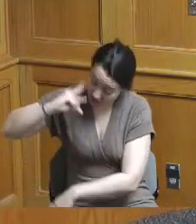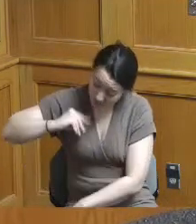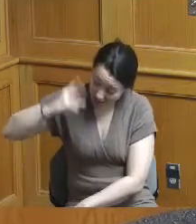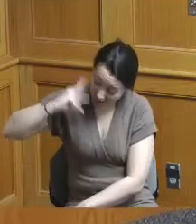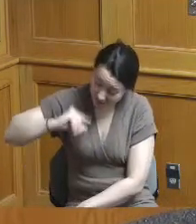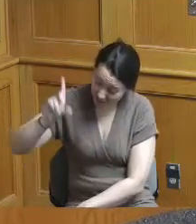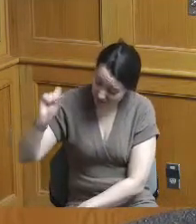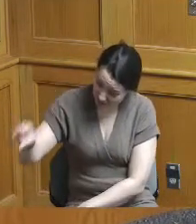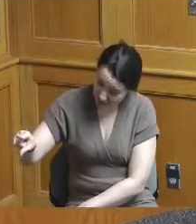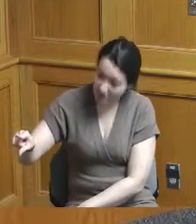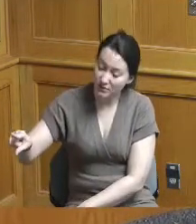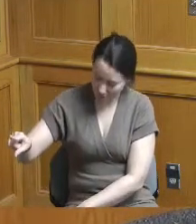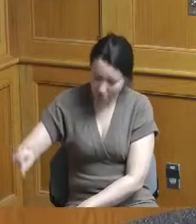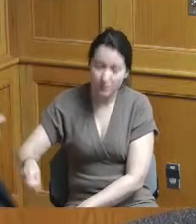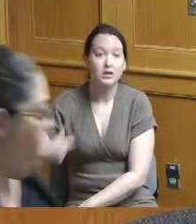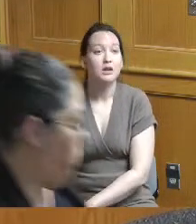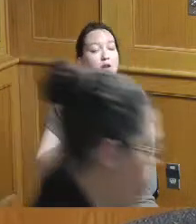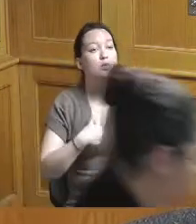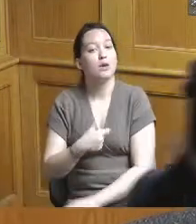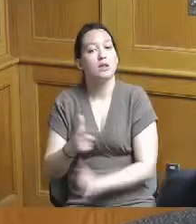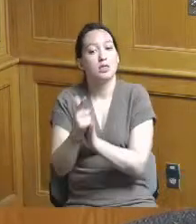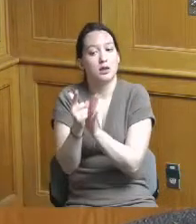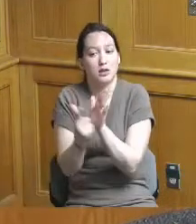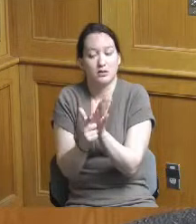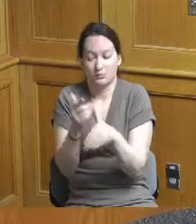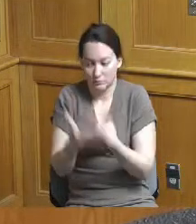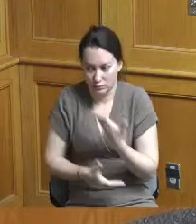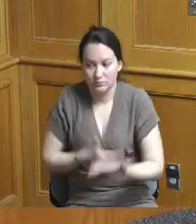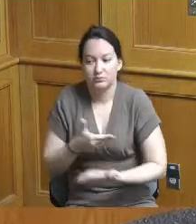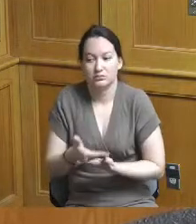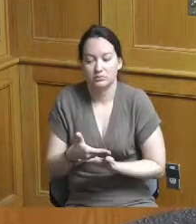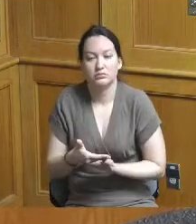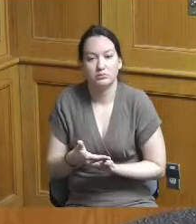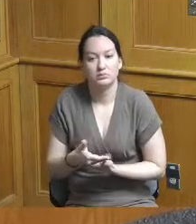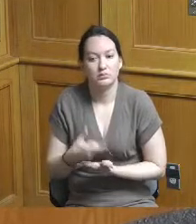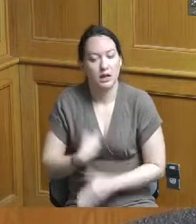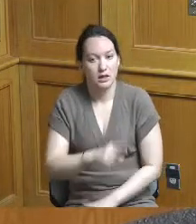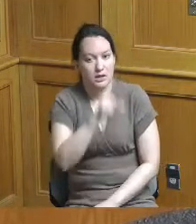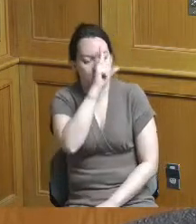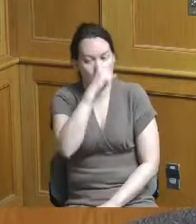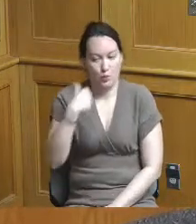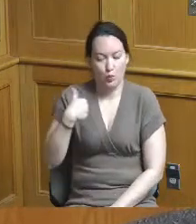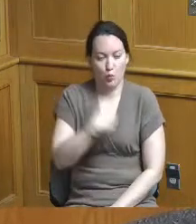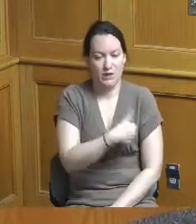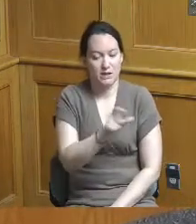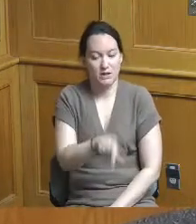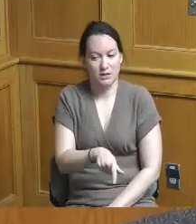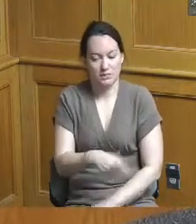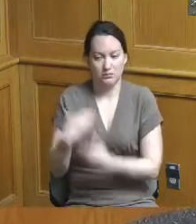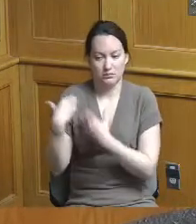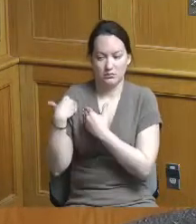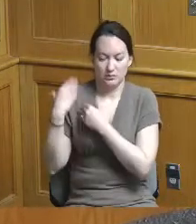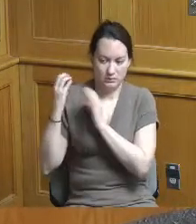in doing that to lead the way and so we need to I think get rid of this obligation and move forward